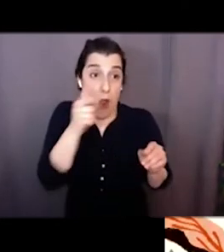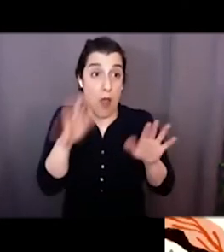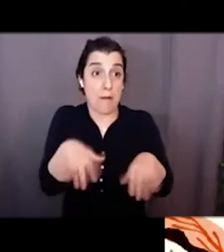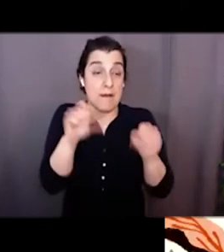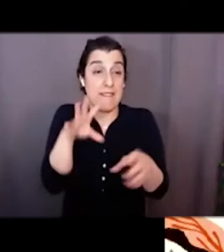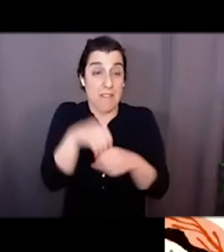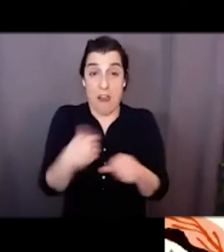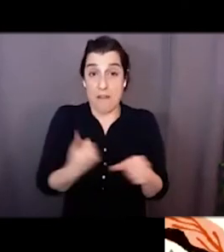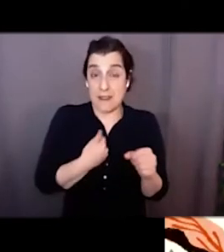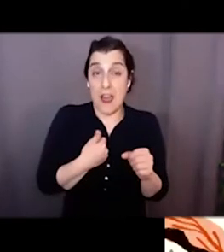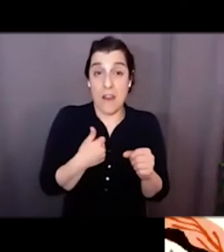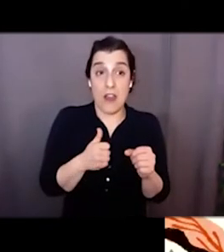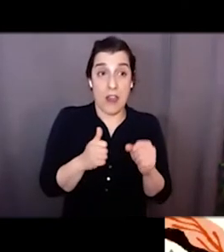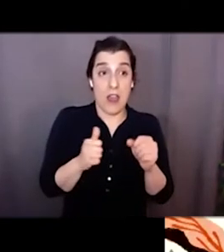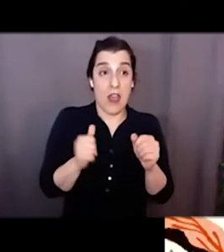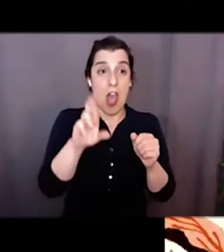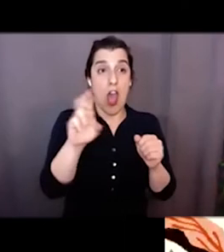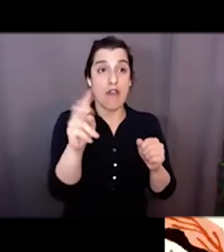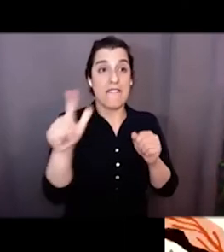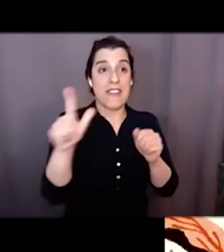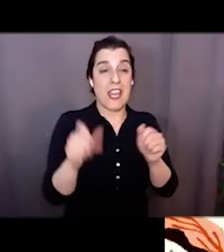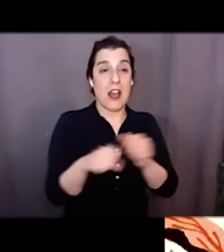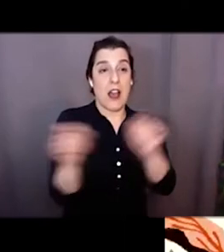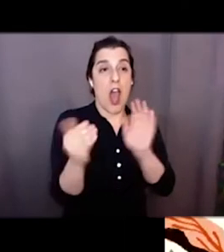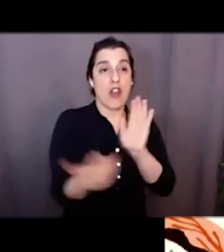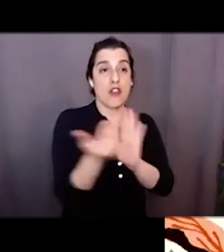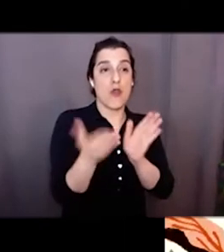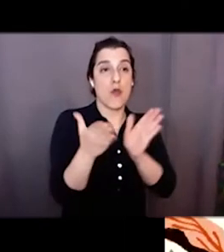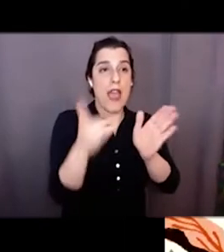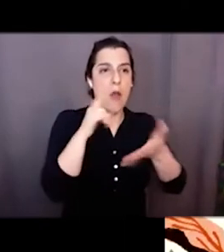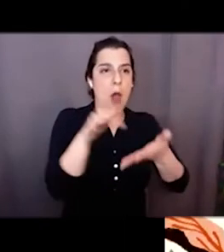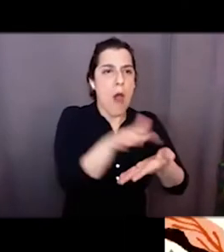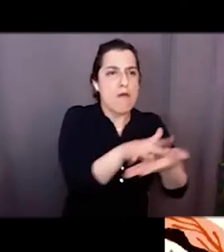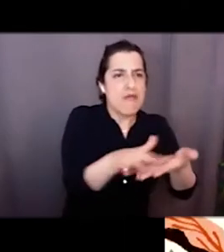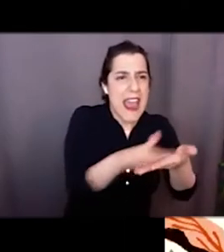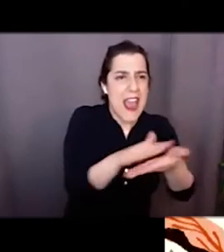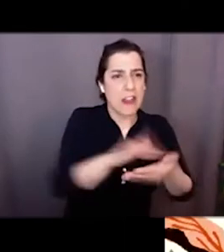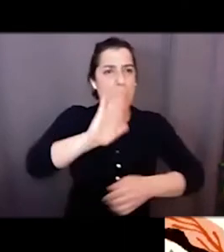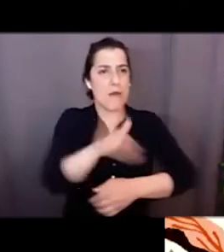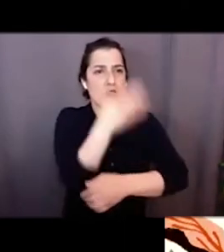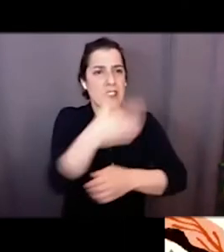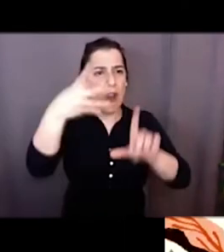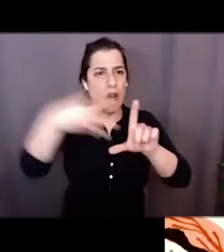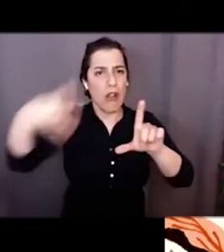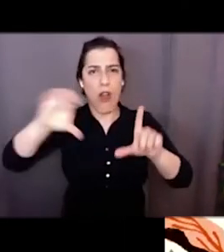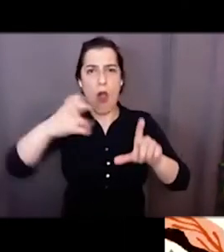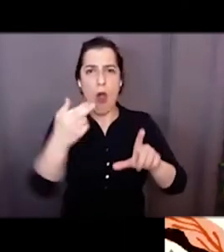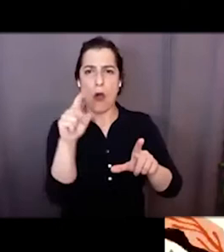a reveal of a brand new way to make braille musical chord charts. So although this was a trying time for all of us and although we were